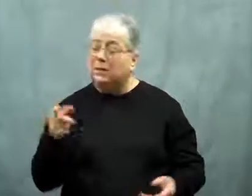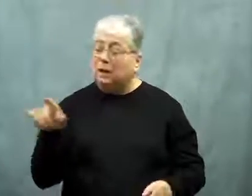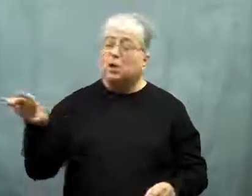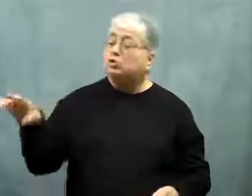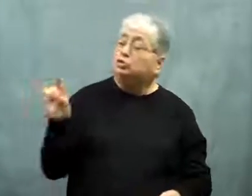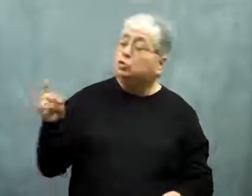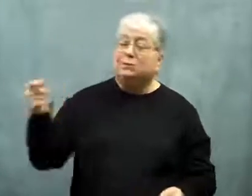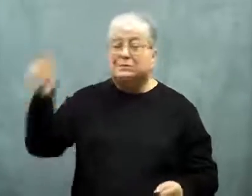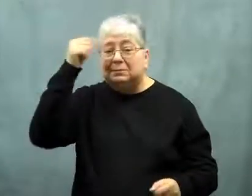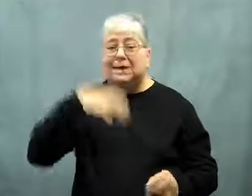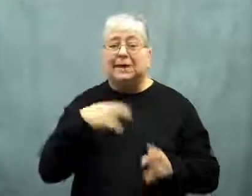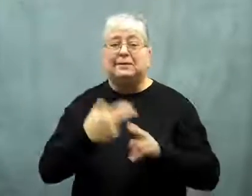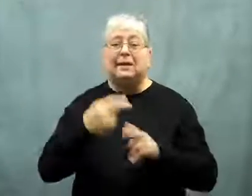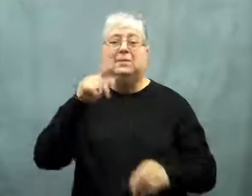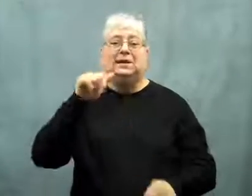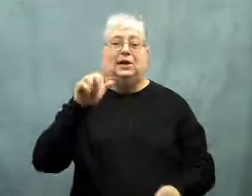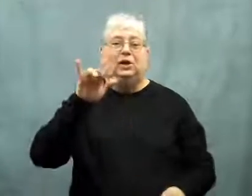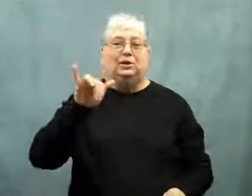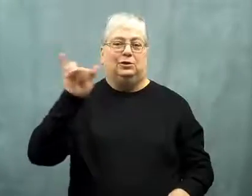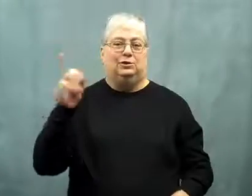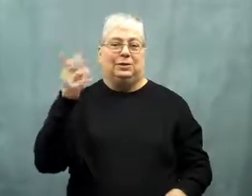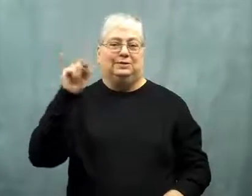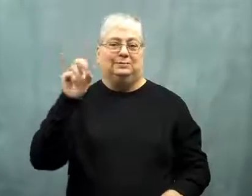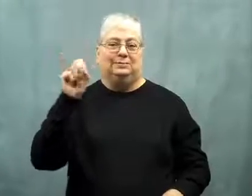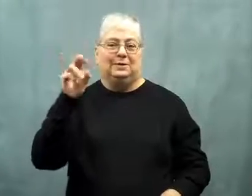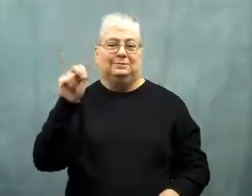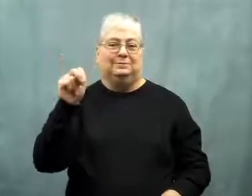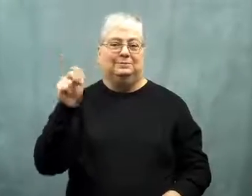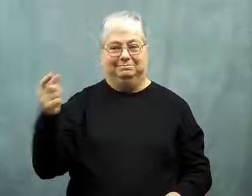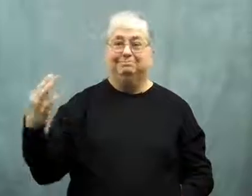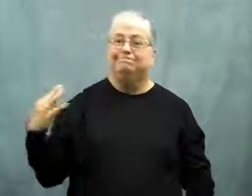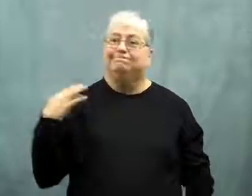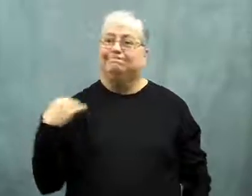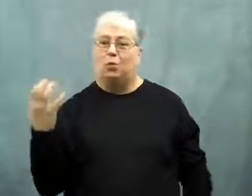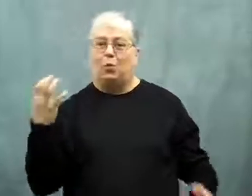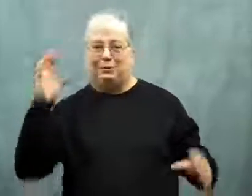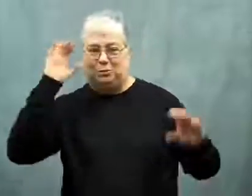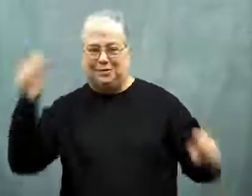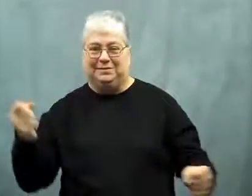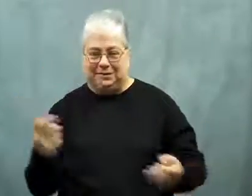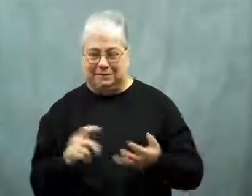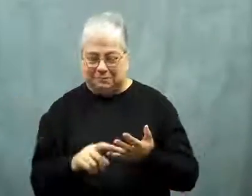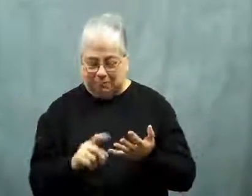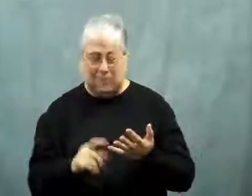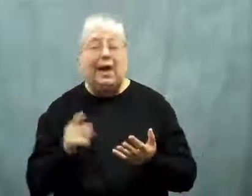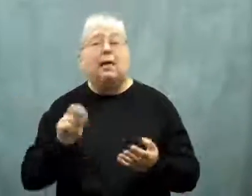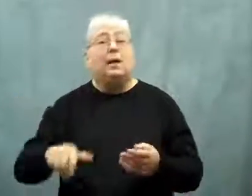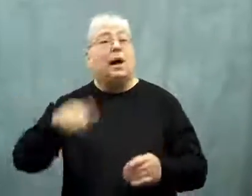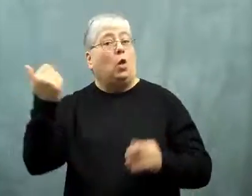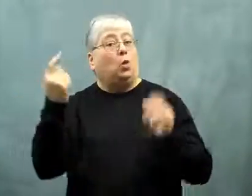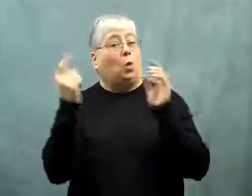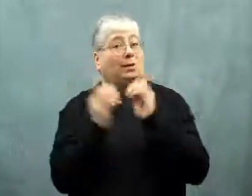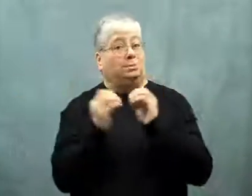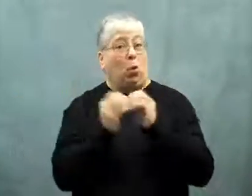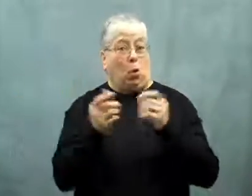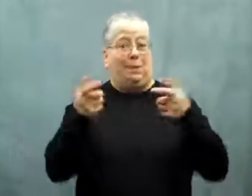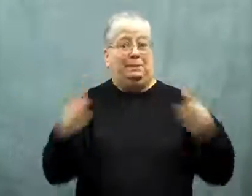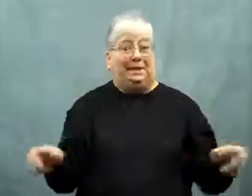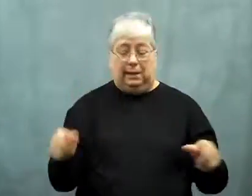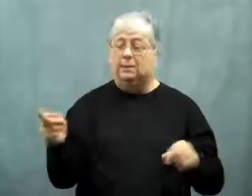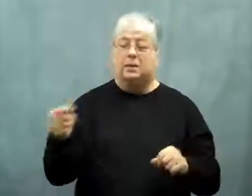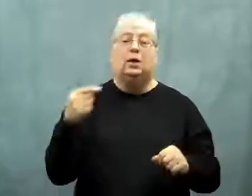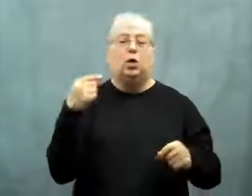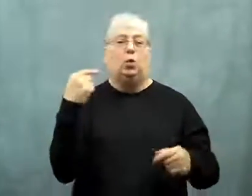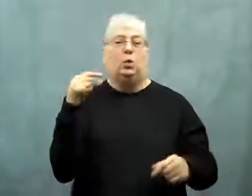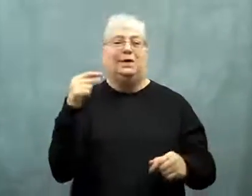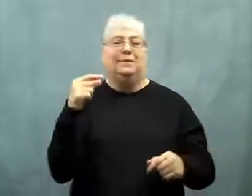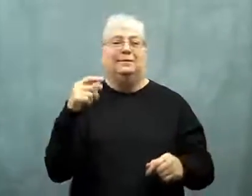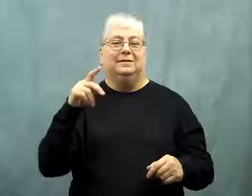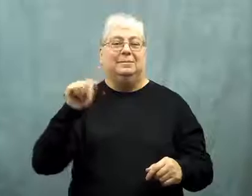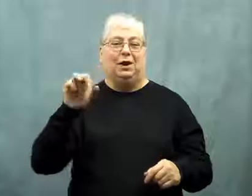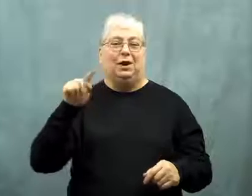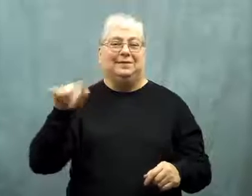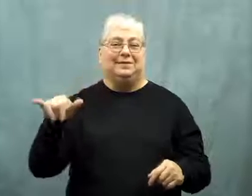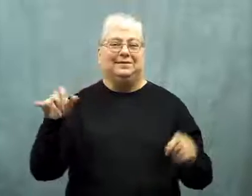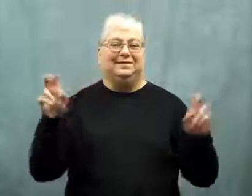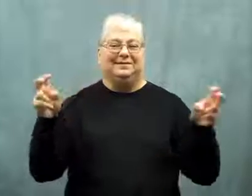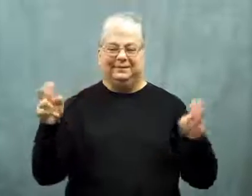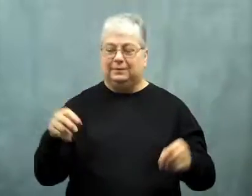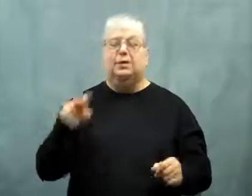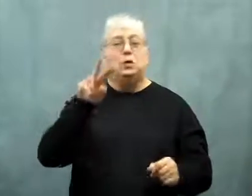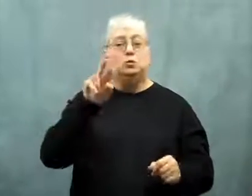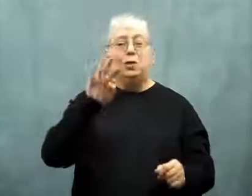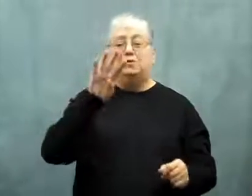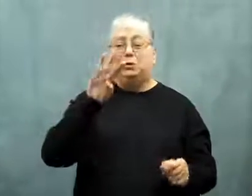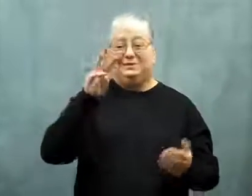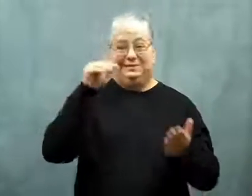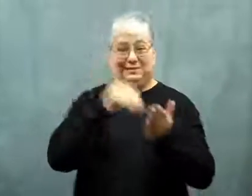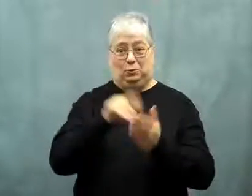has nominated Gary Johnson as their candidate.